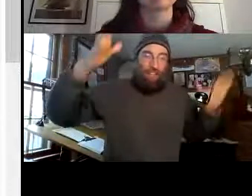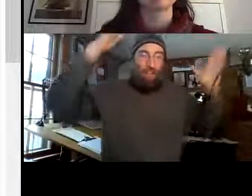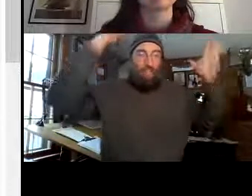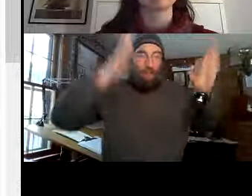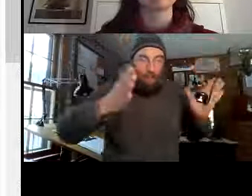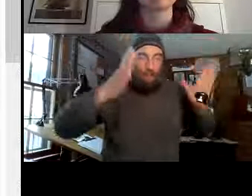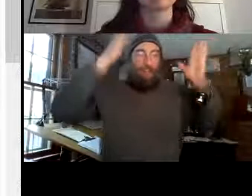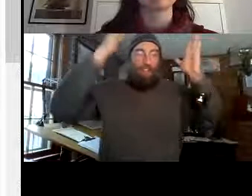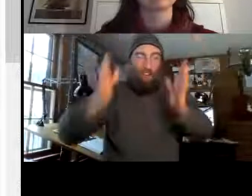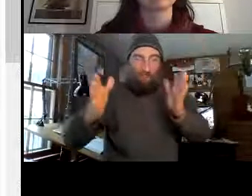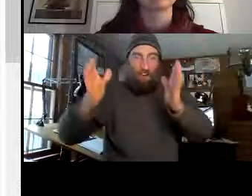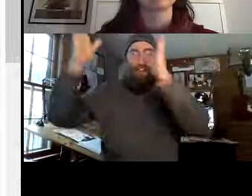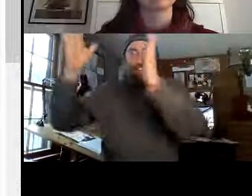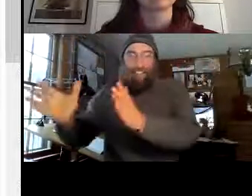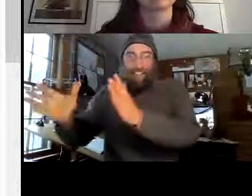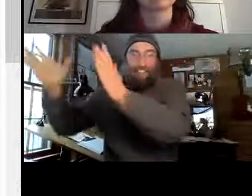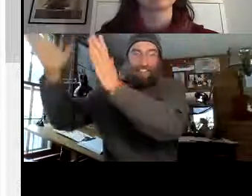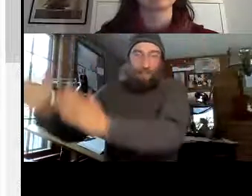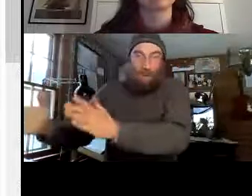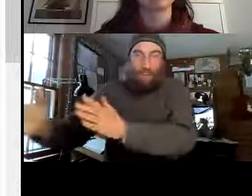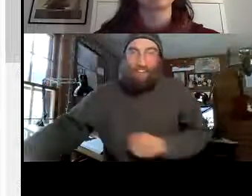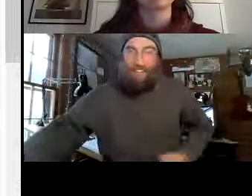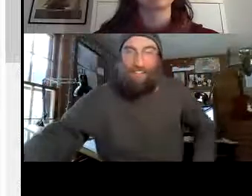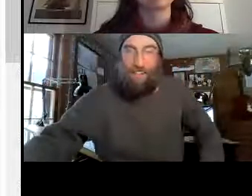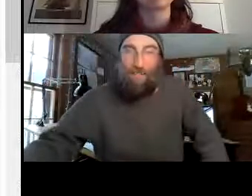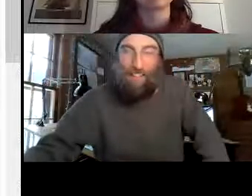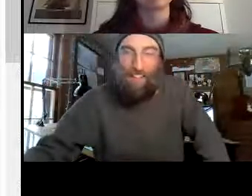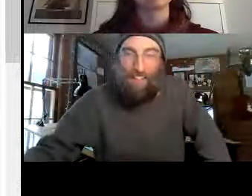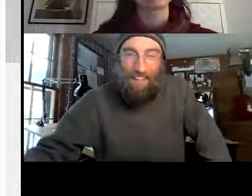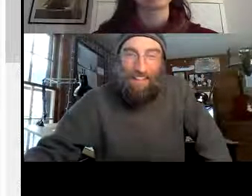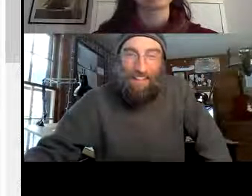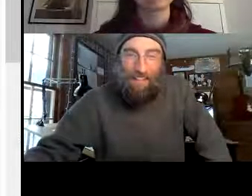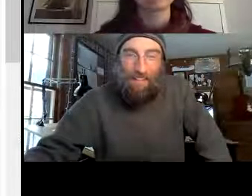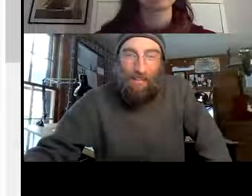He must have like brick-like writing, just square letters or something.